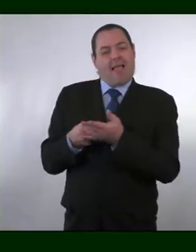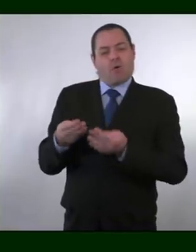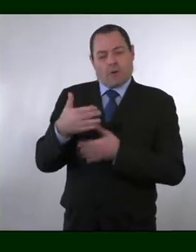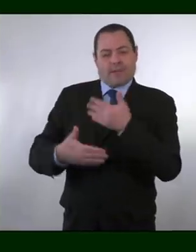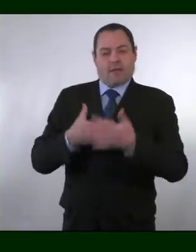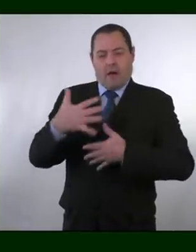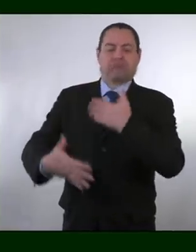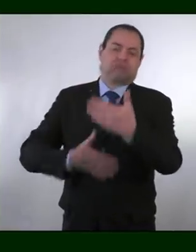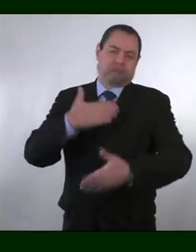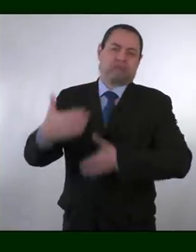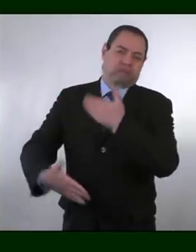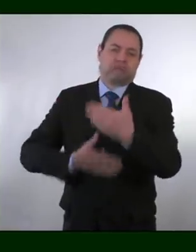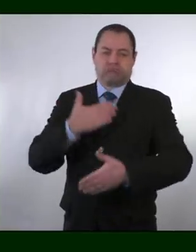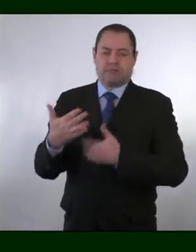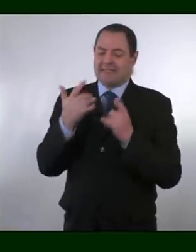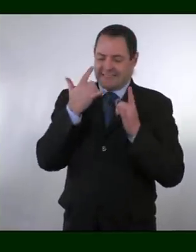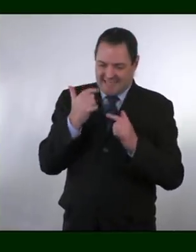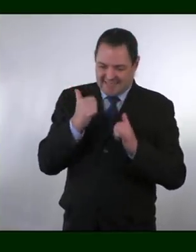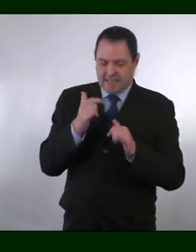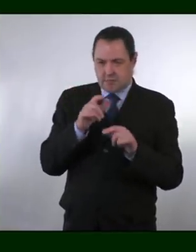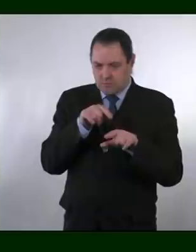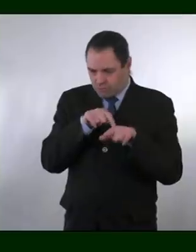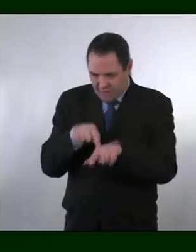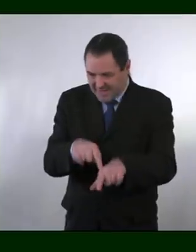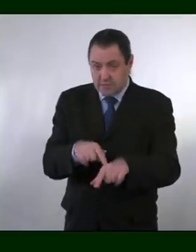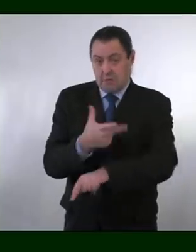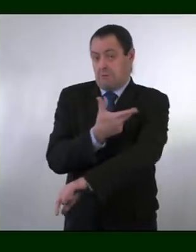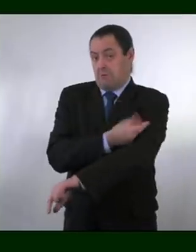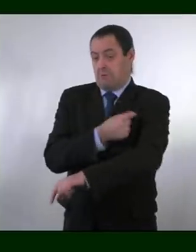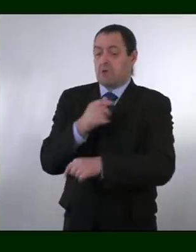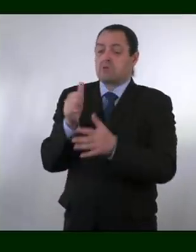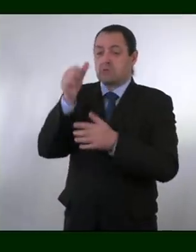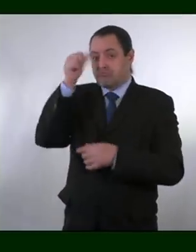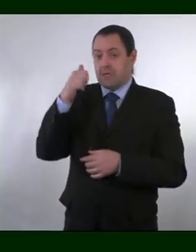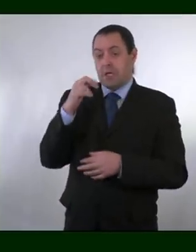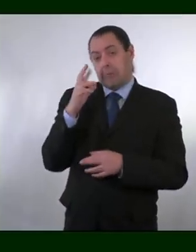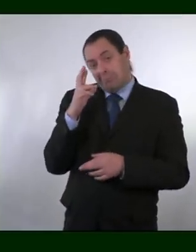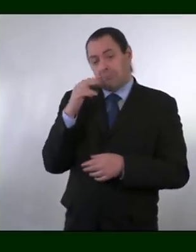use testing and the prospect of a vaccination next year, ready to get the disease under control.